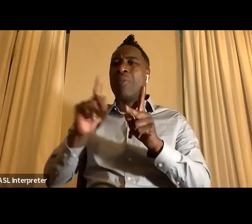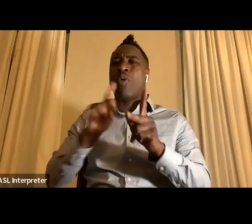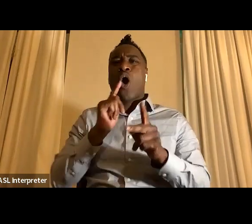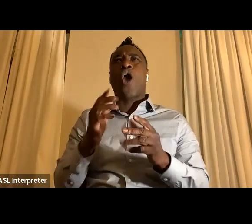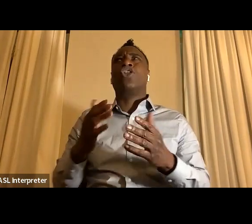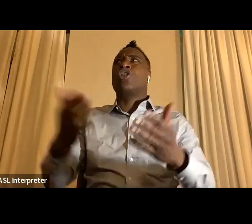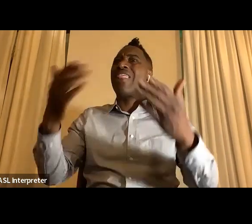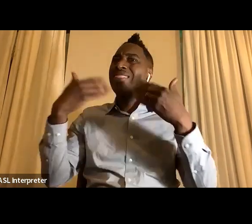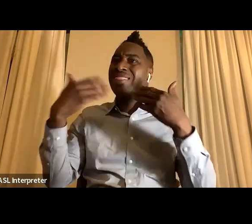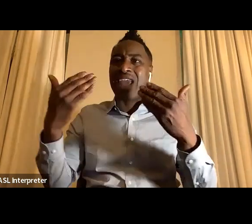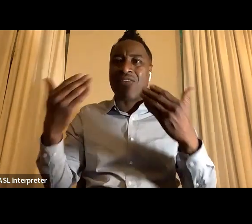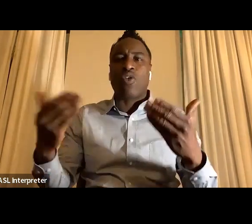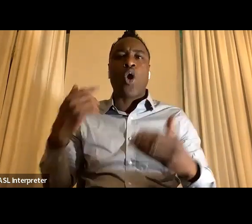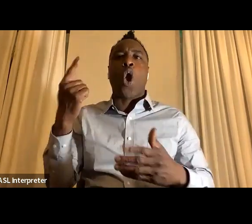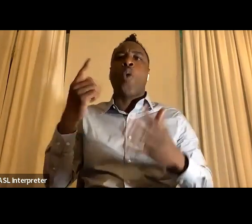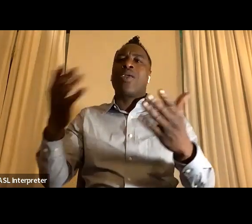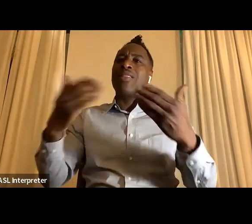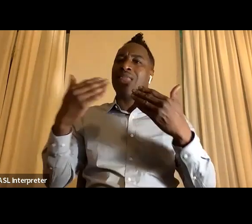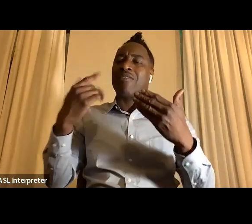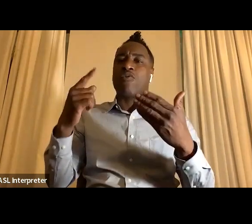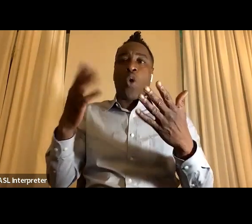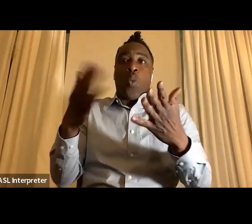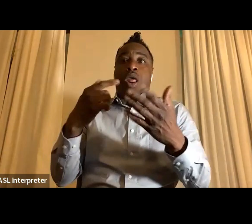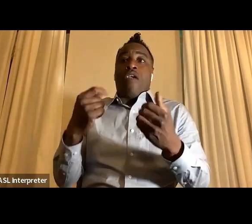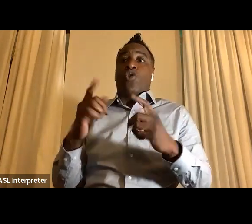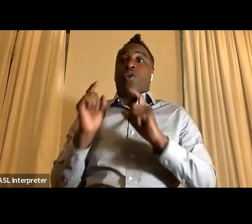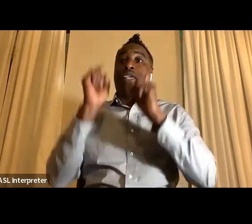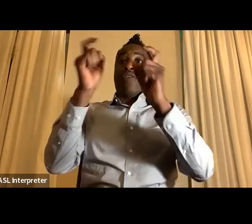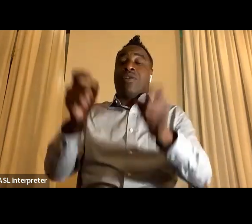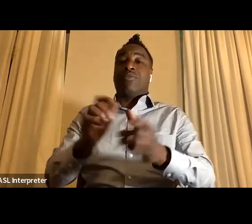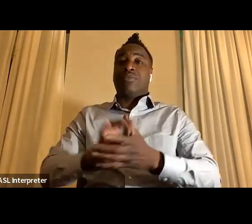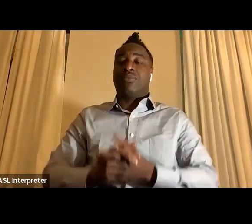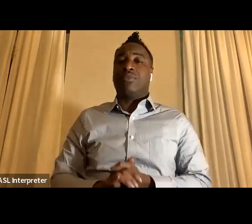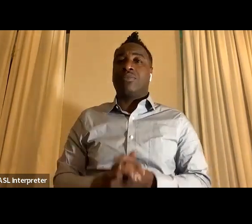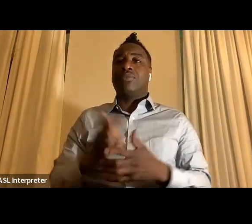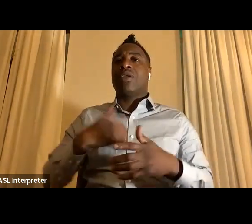I just always so grateful for anything that you give. And I also see like a lot of